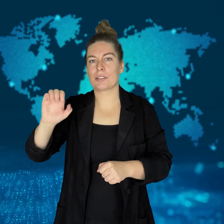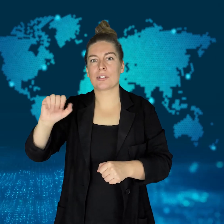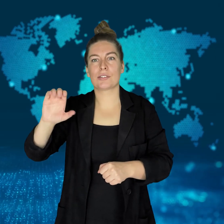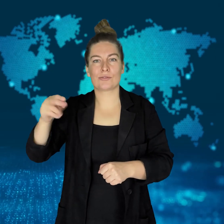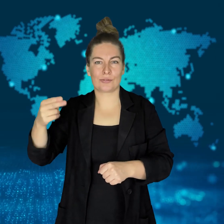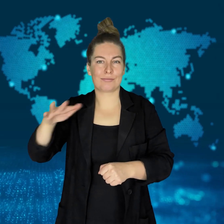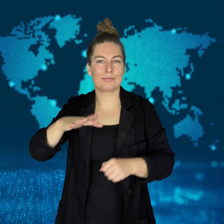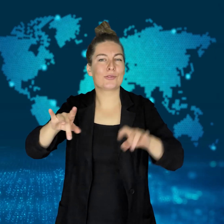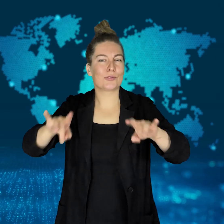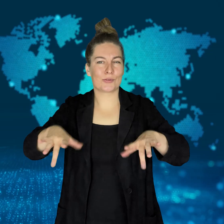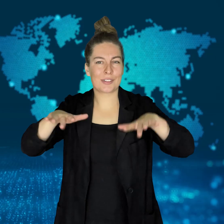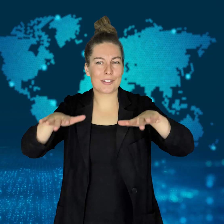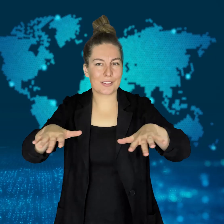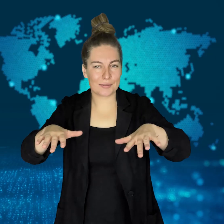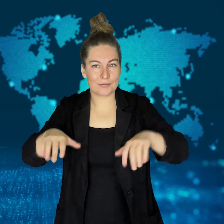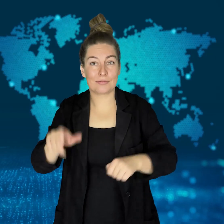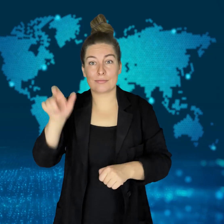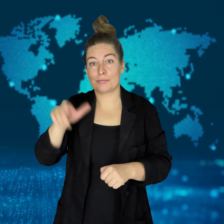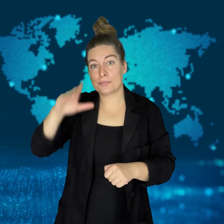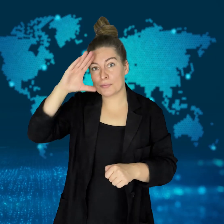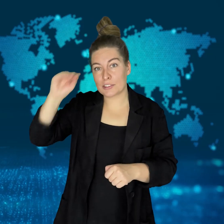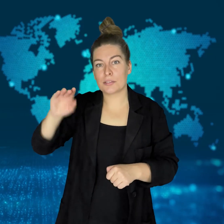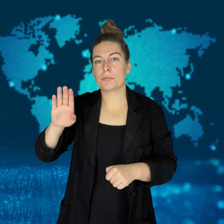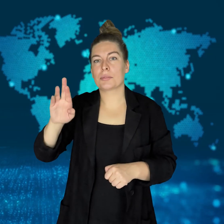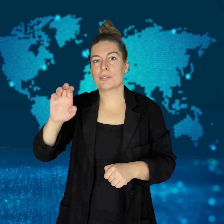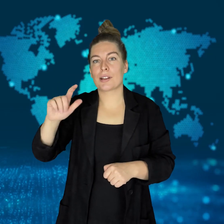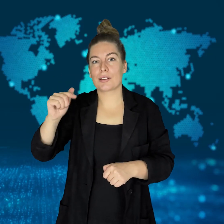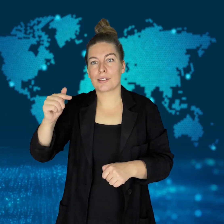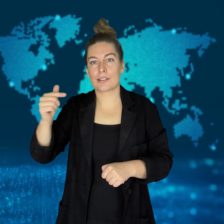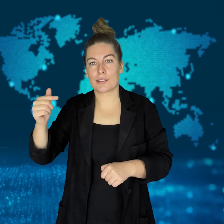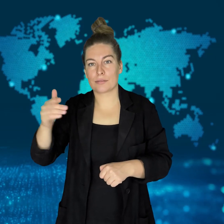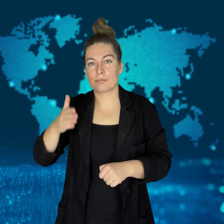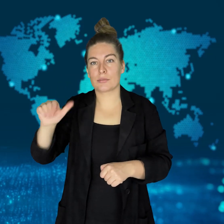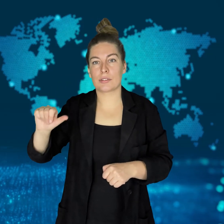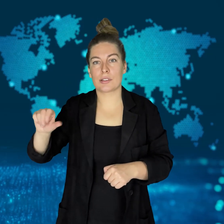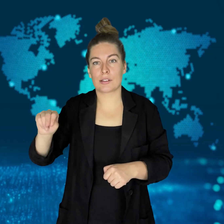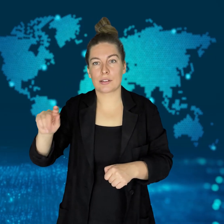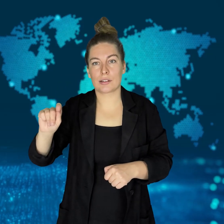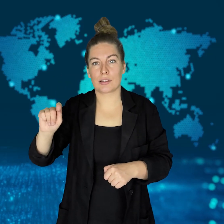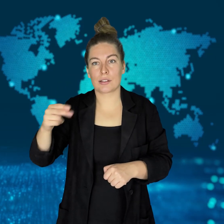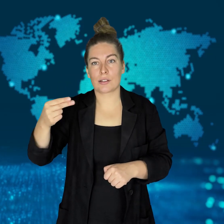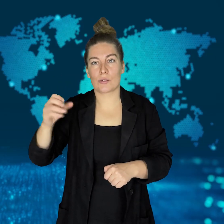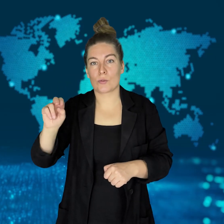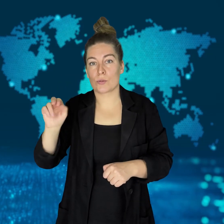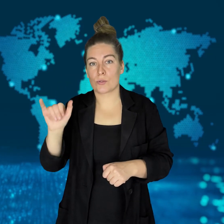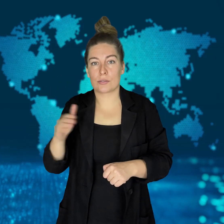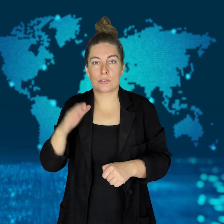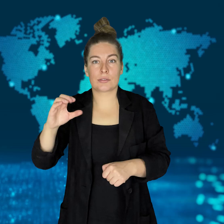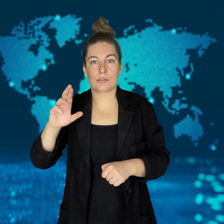The arrest took place at a home in Caves Beach, Australia.